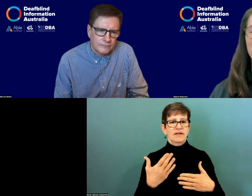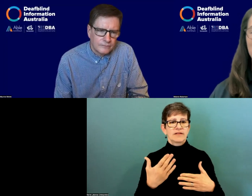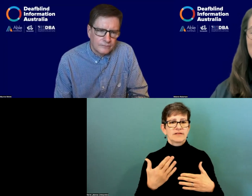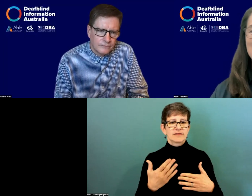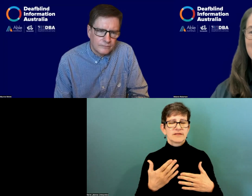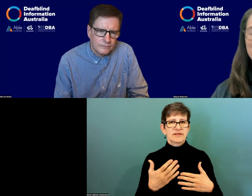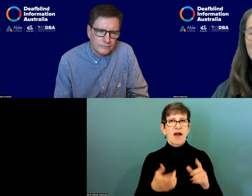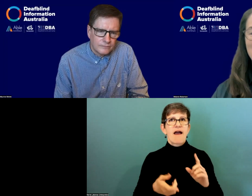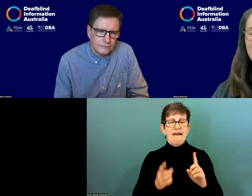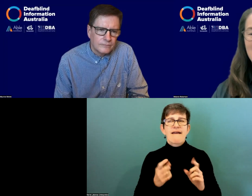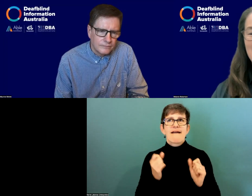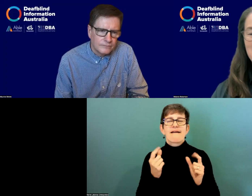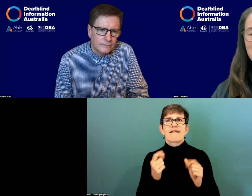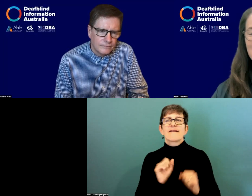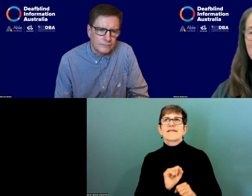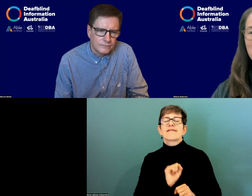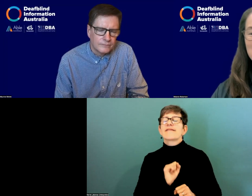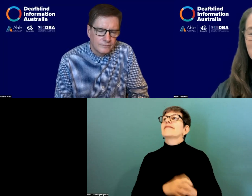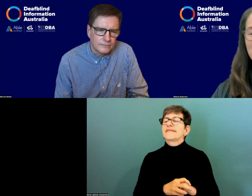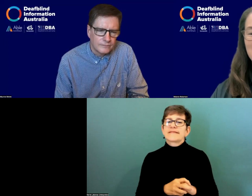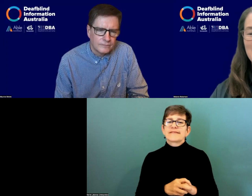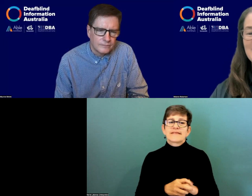... re-cast your view with that perspective. So it's been a wonderful experience.